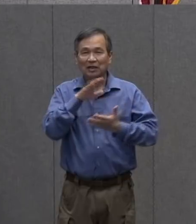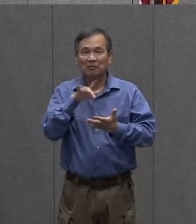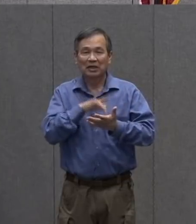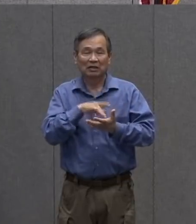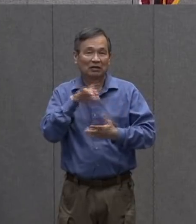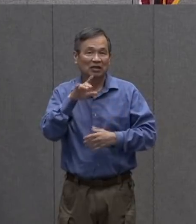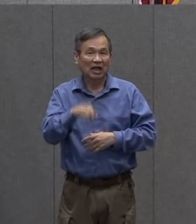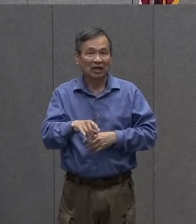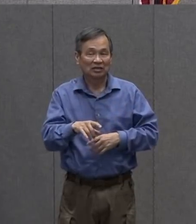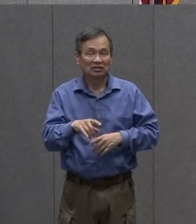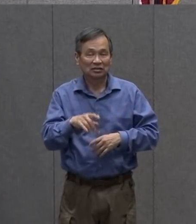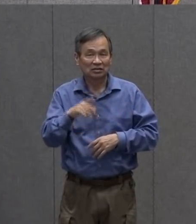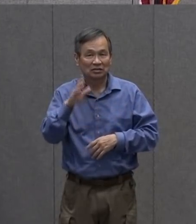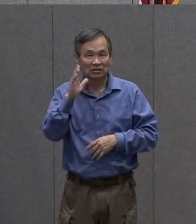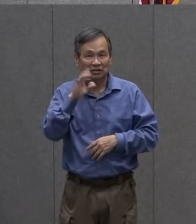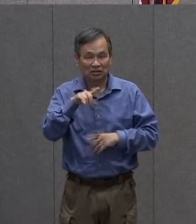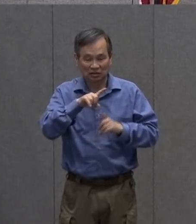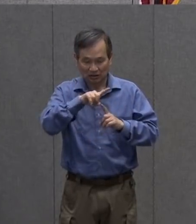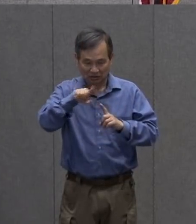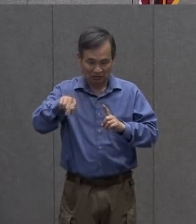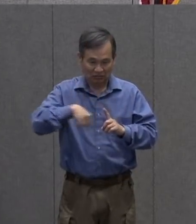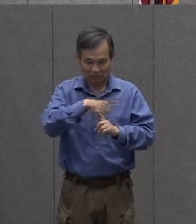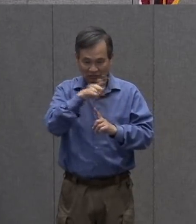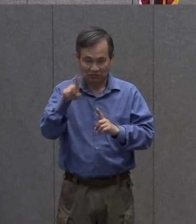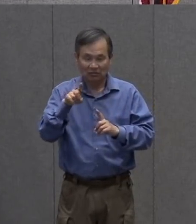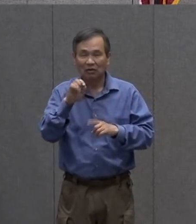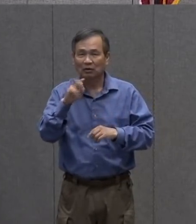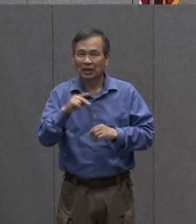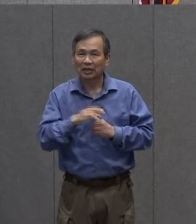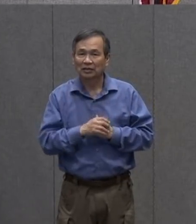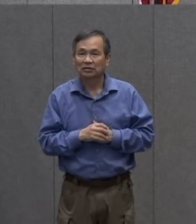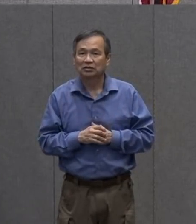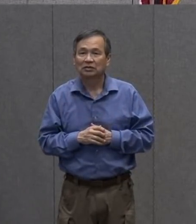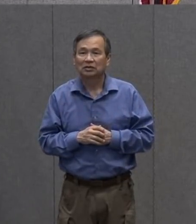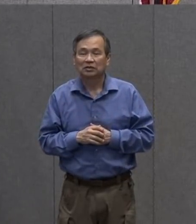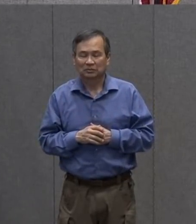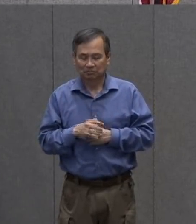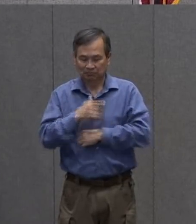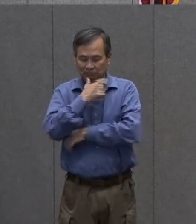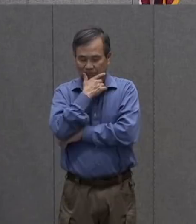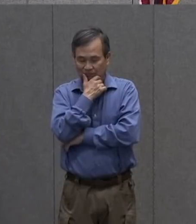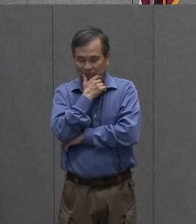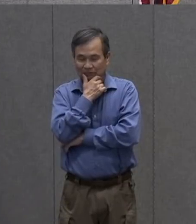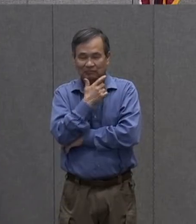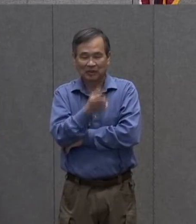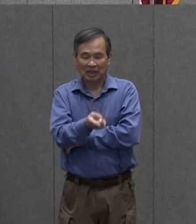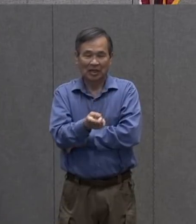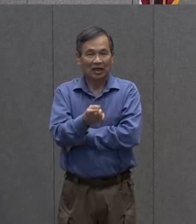where we base the rest of our lines from. And so I always put my dot where I think the middle is,